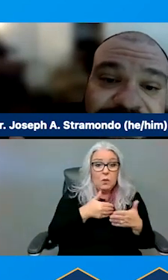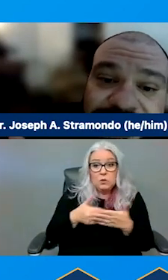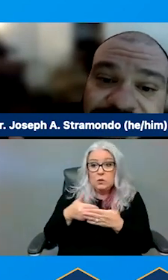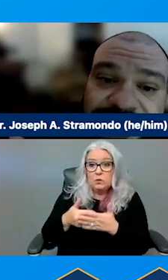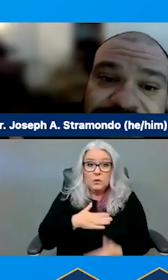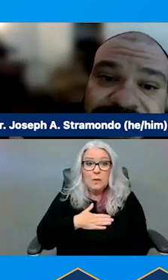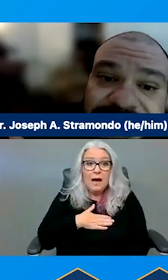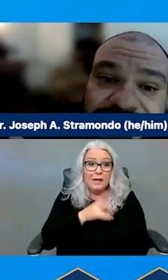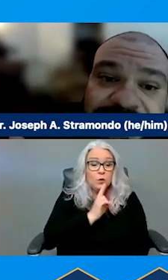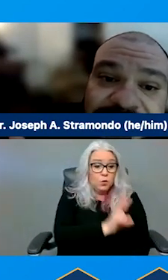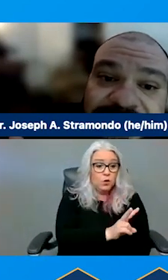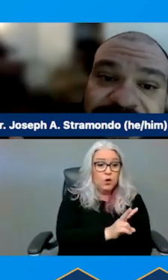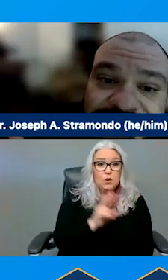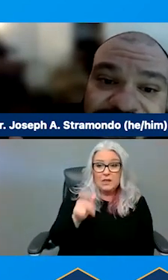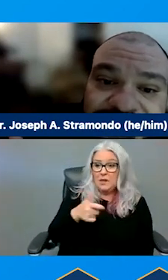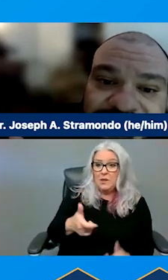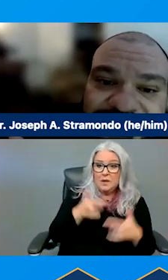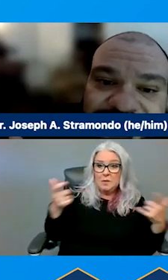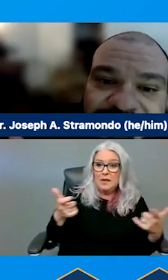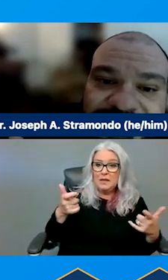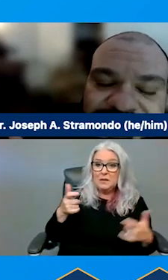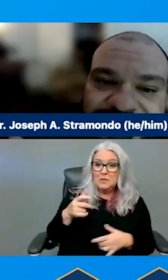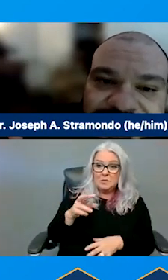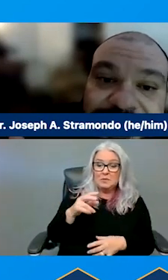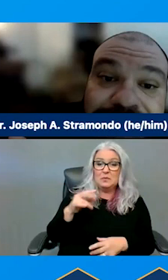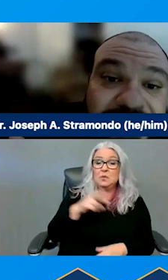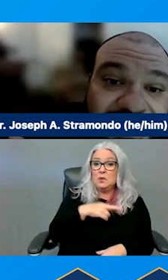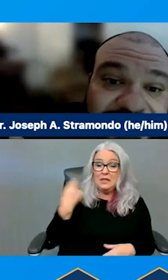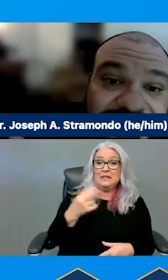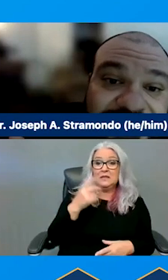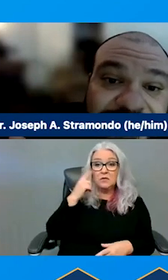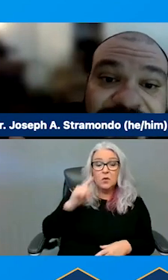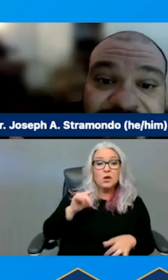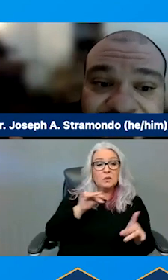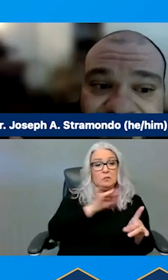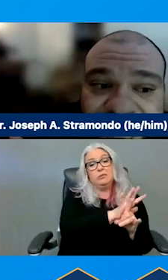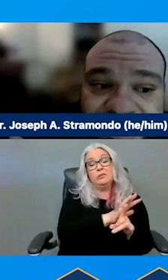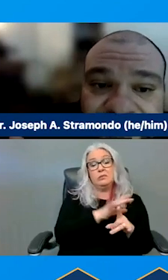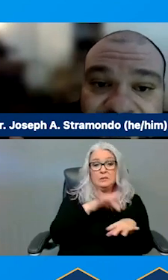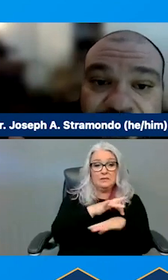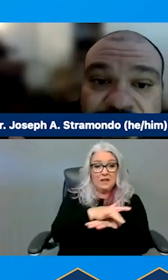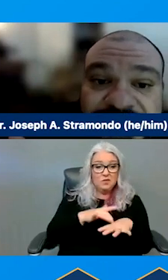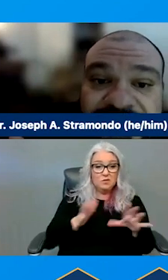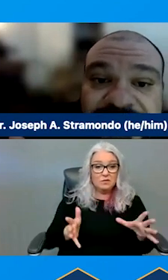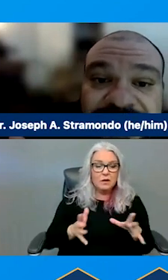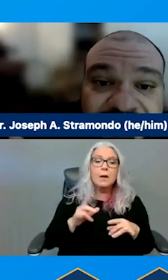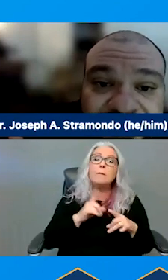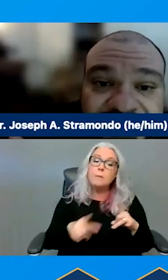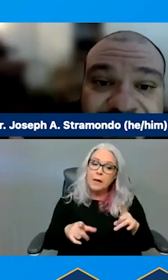even though he was a big time infection risk. Right. But the way I handled that was by none